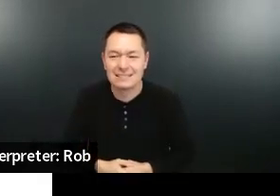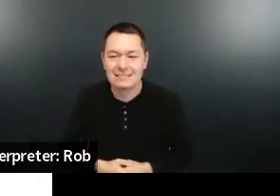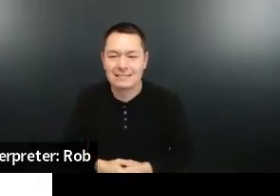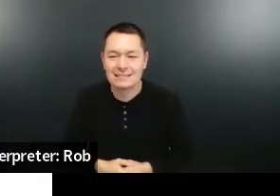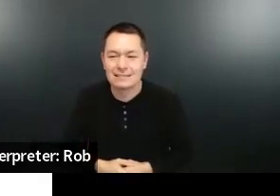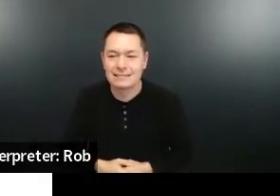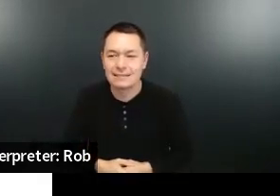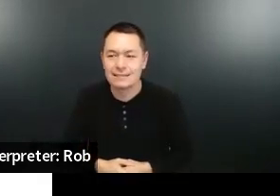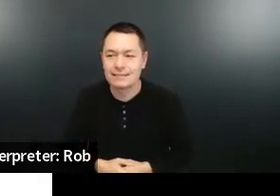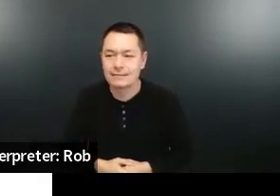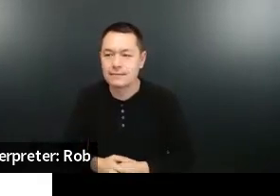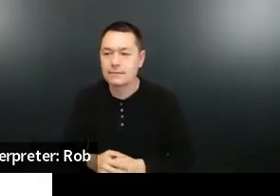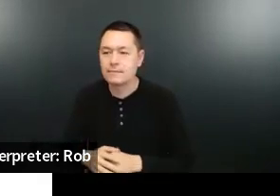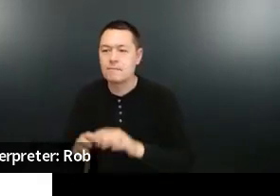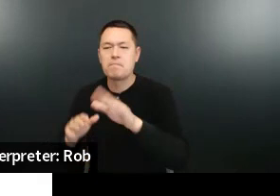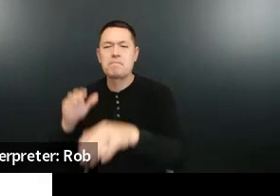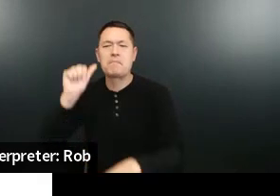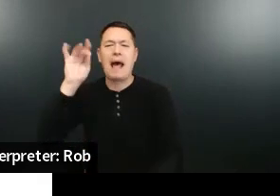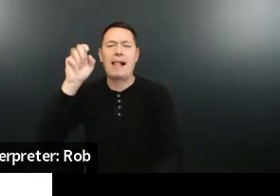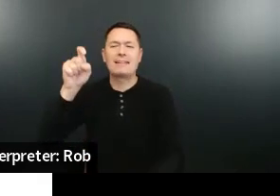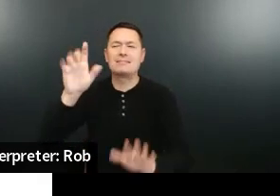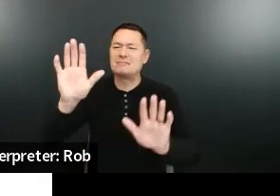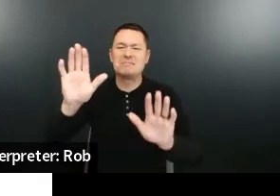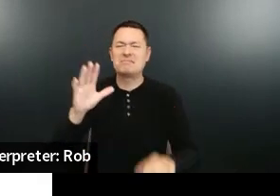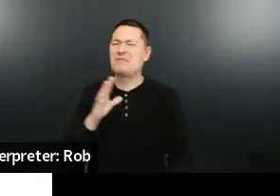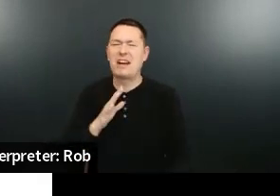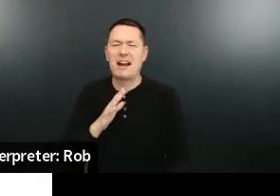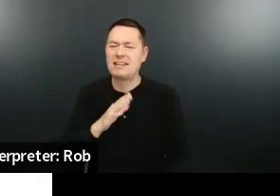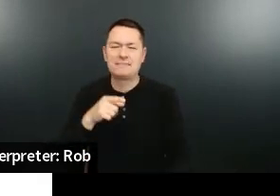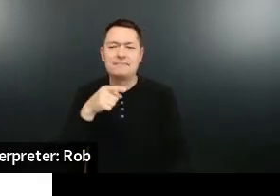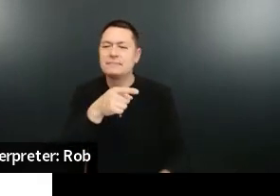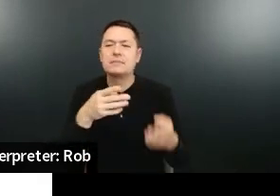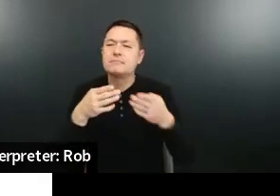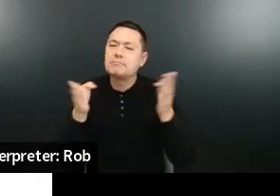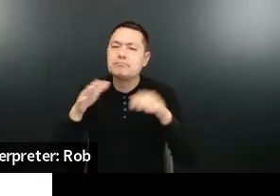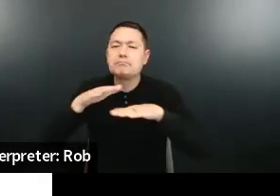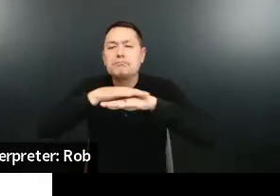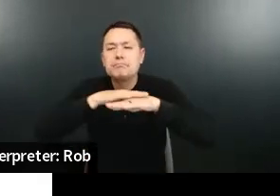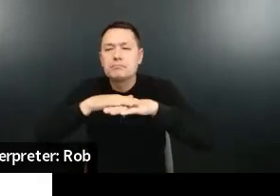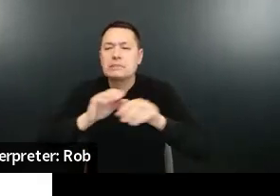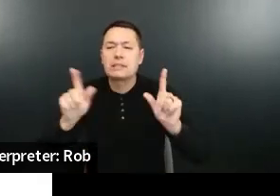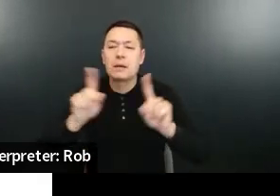it's it's okay. These are really overview slides. And so the point here is that we've got